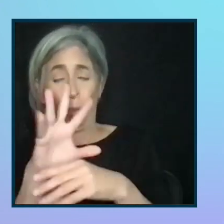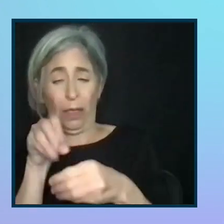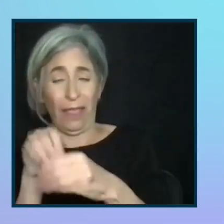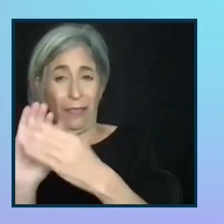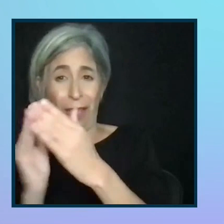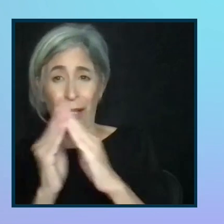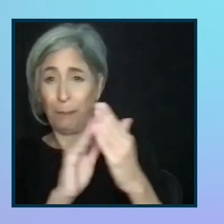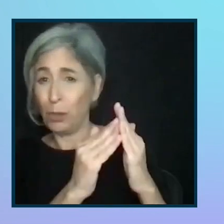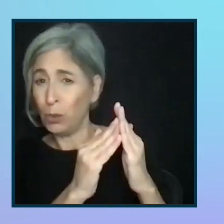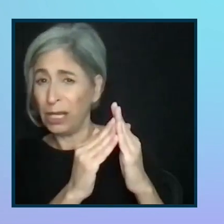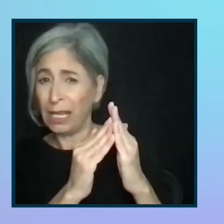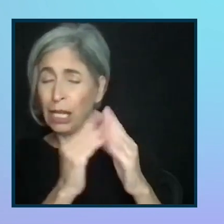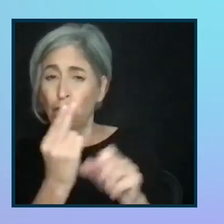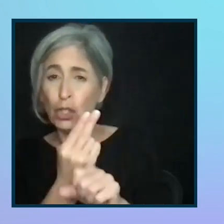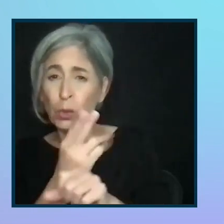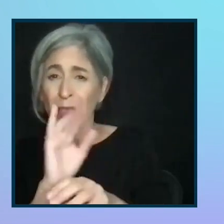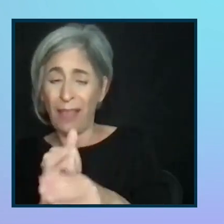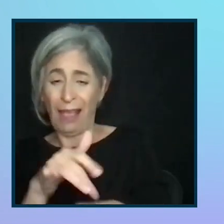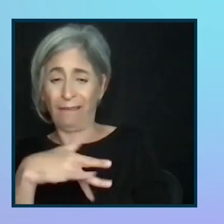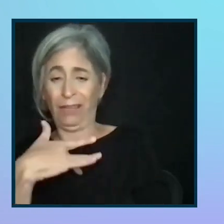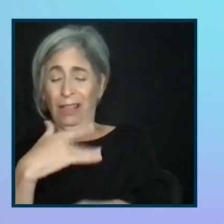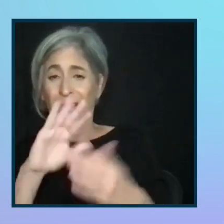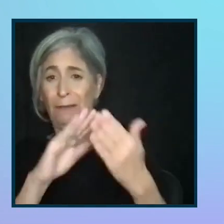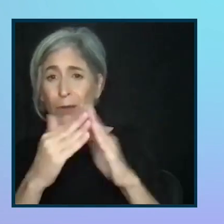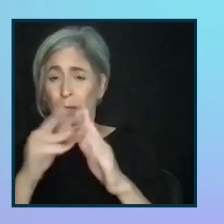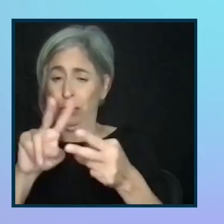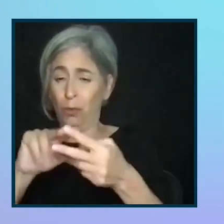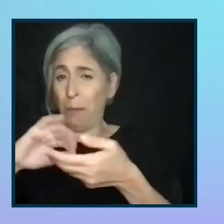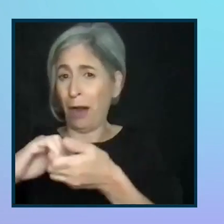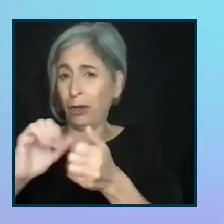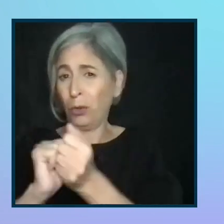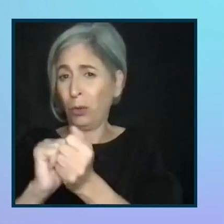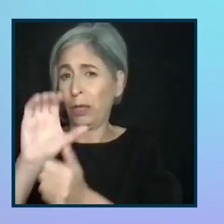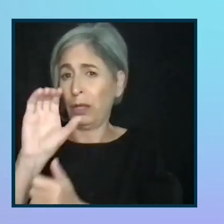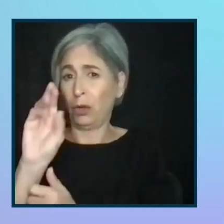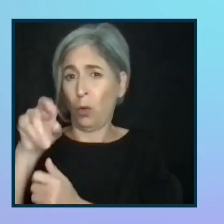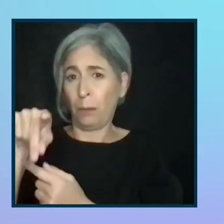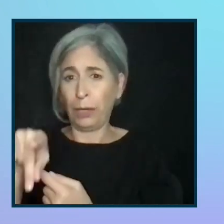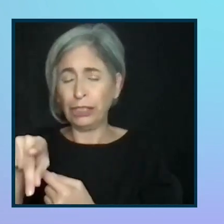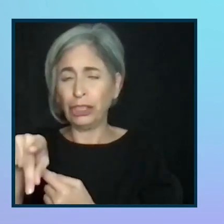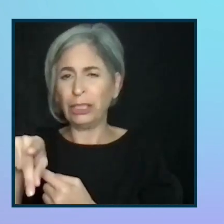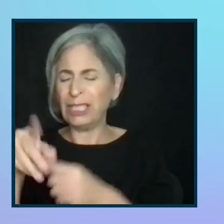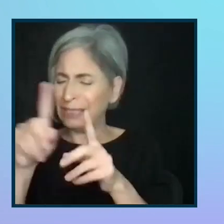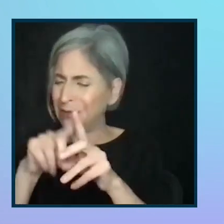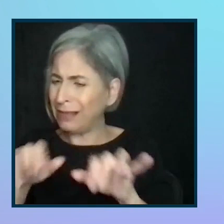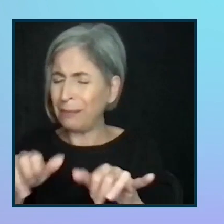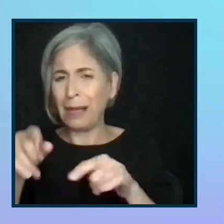and use that sense of community to partner with these corporations, right, at the same time that they're claiming community,